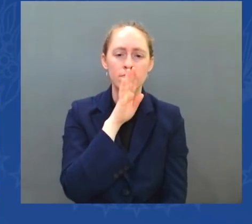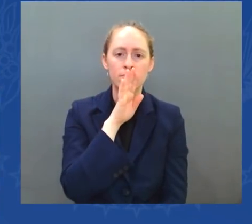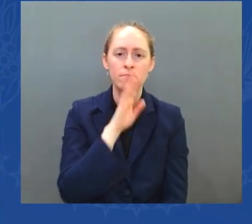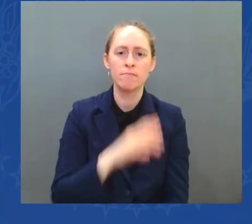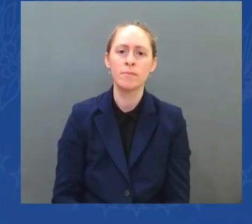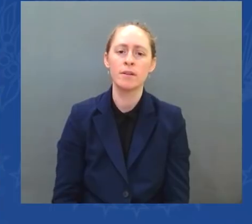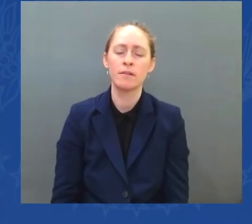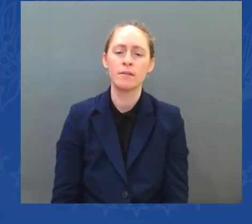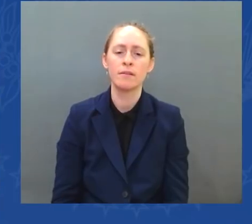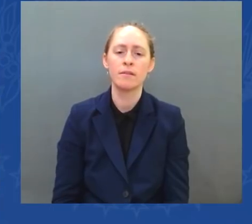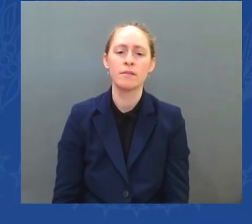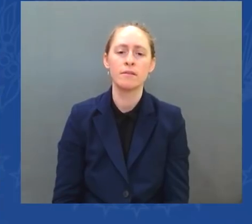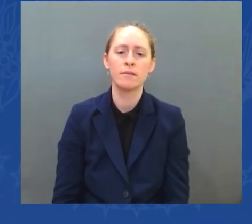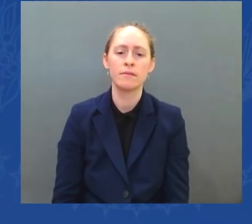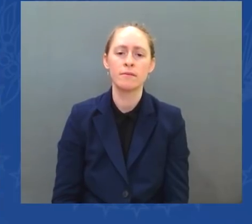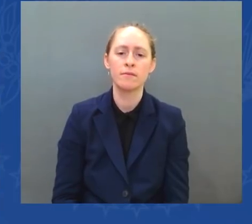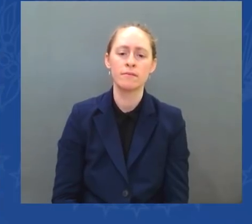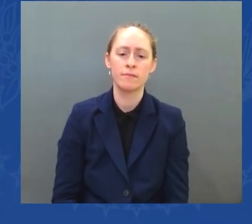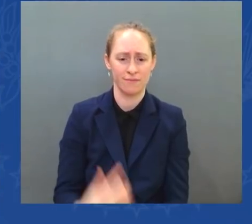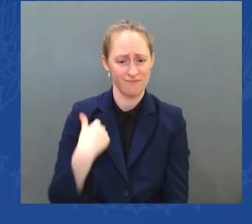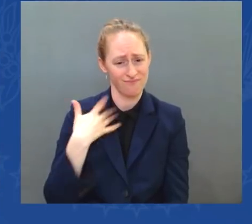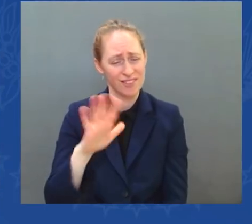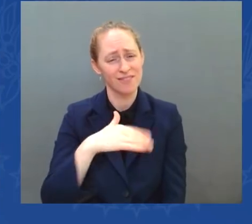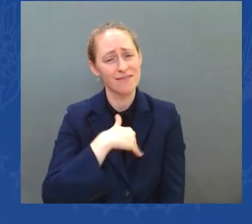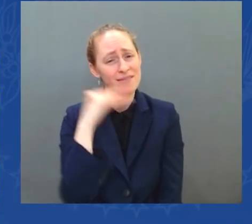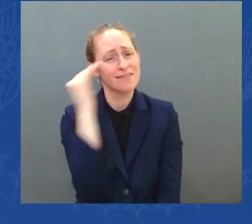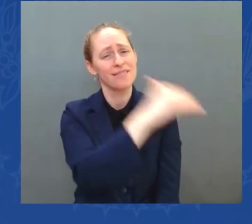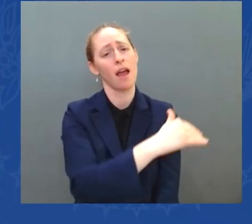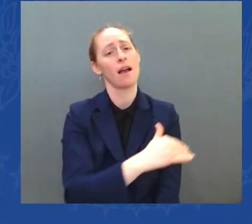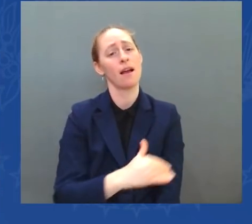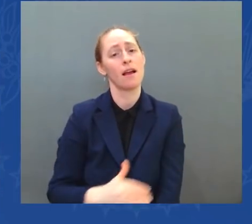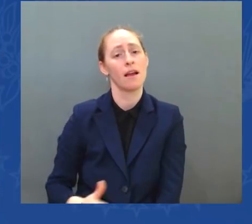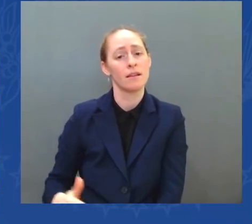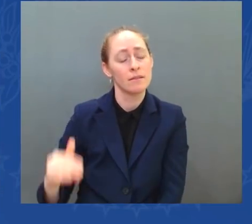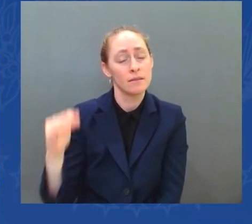won't raise taxes a single penny for anybody making less than 400 grand and above that,